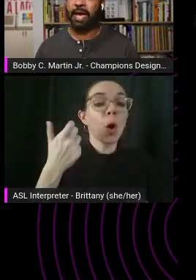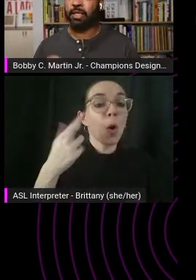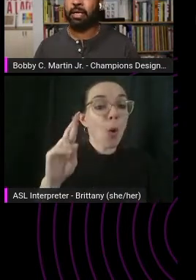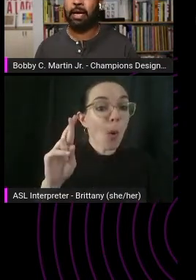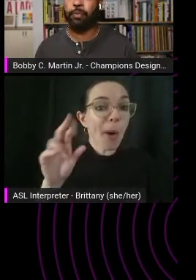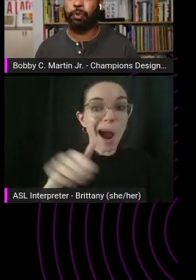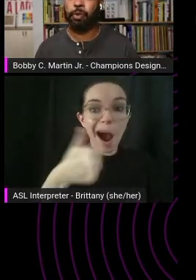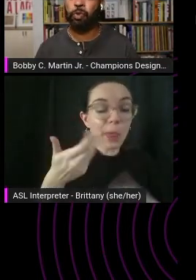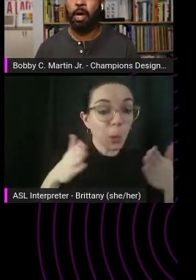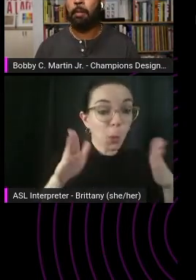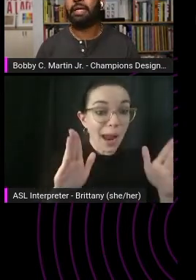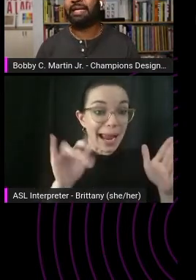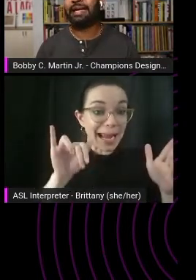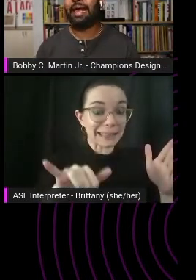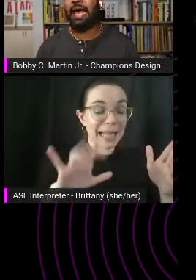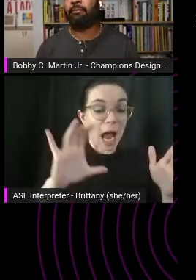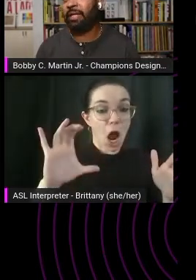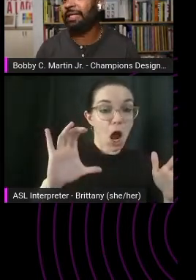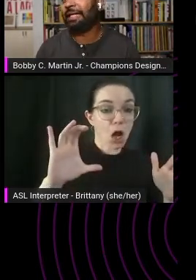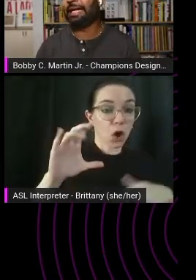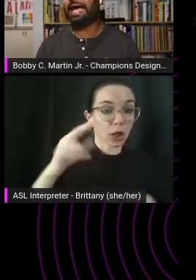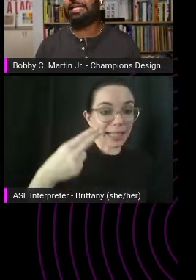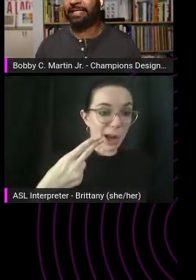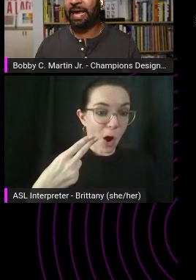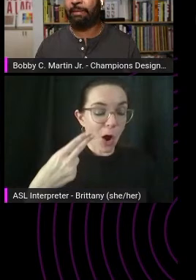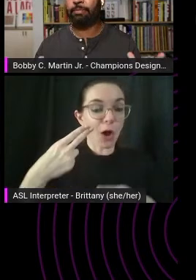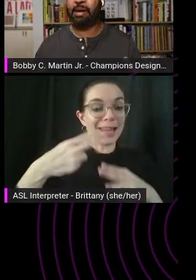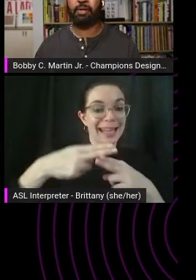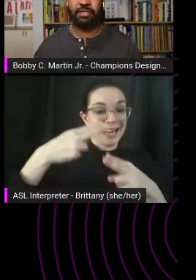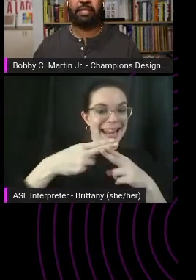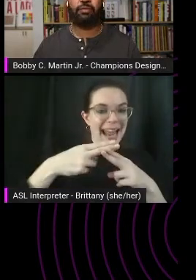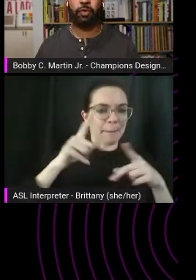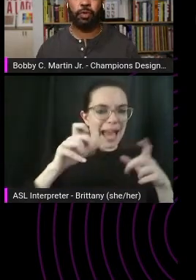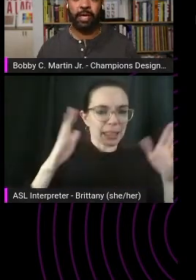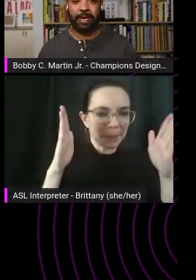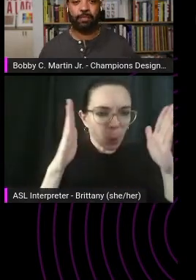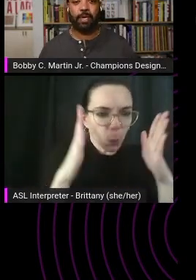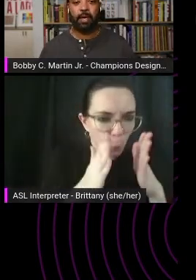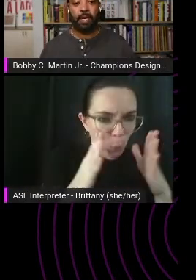had to come through, but didn't have really the landscape to be able to say the whole thing.